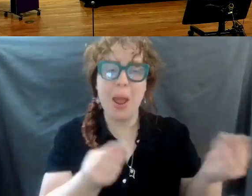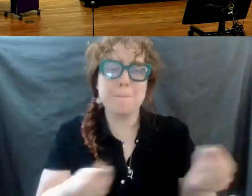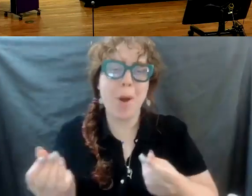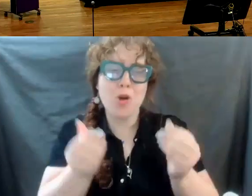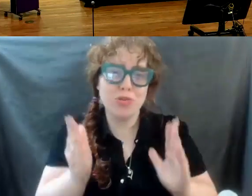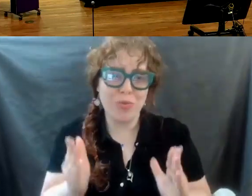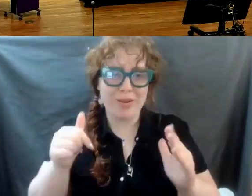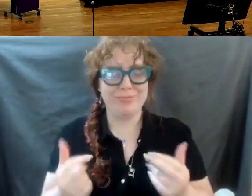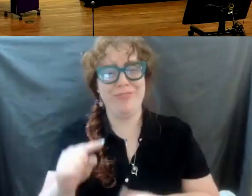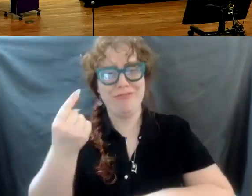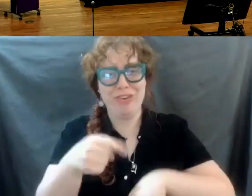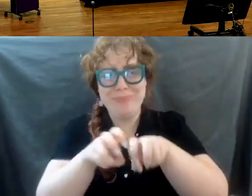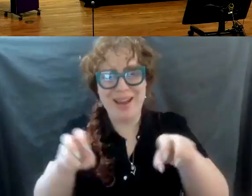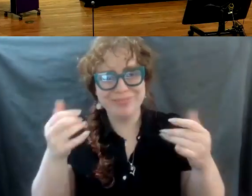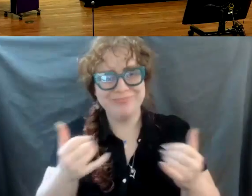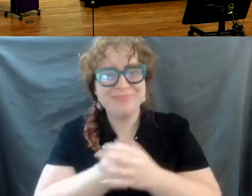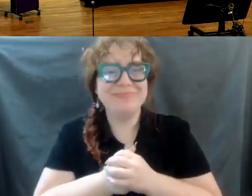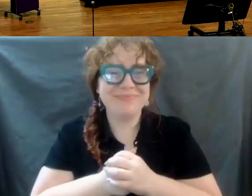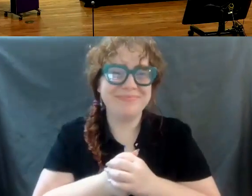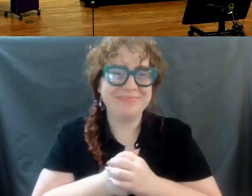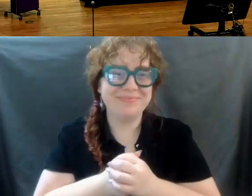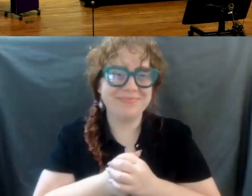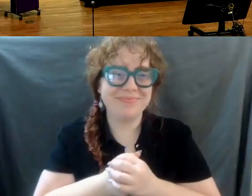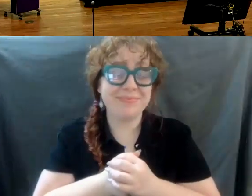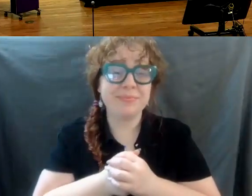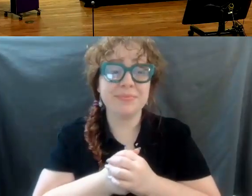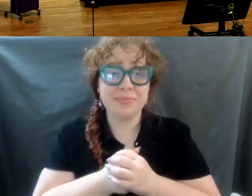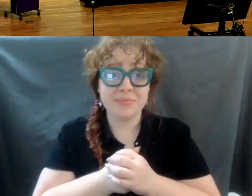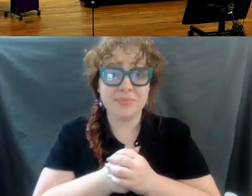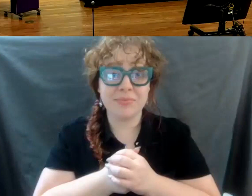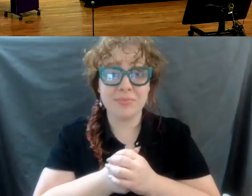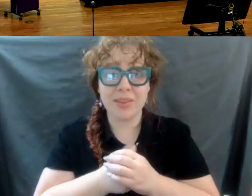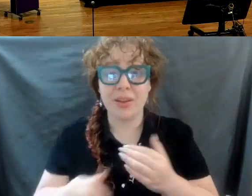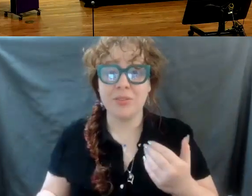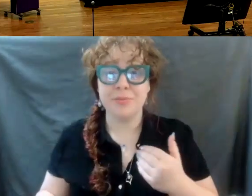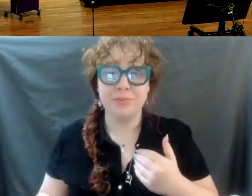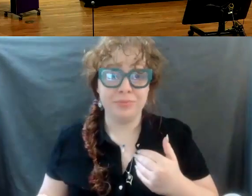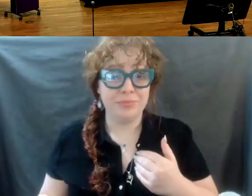first session entitled All about Reimagining